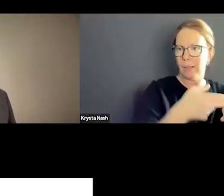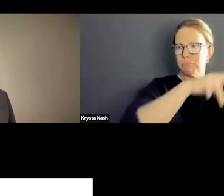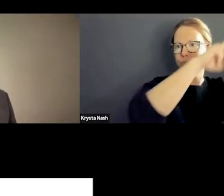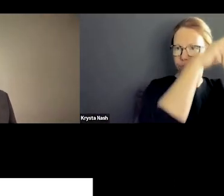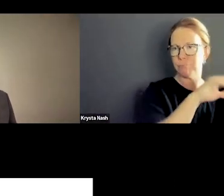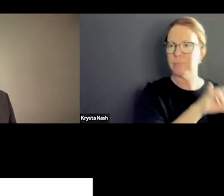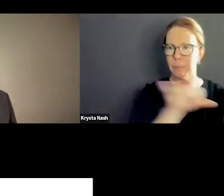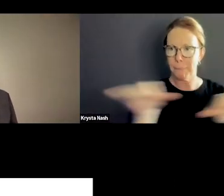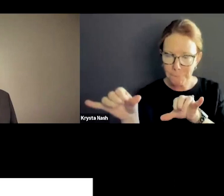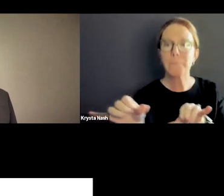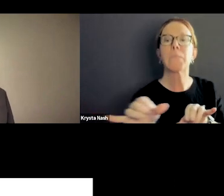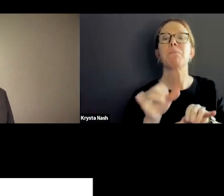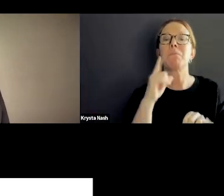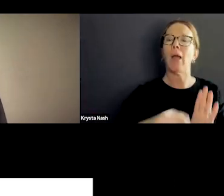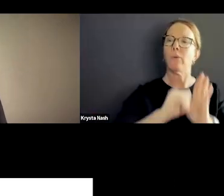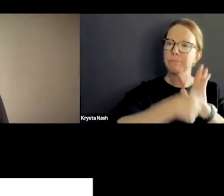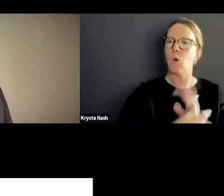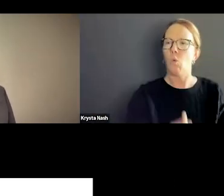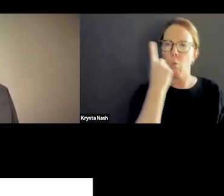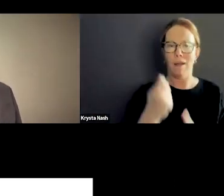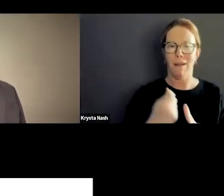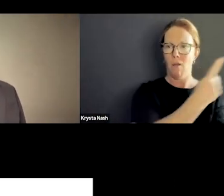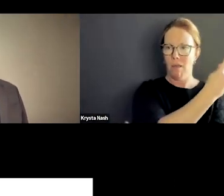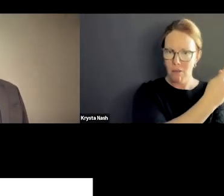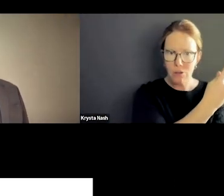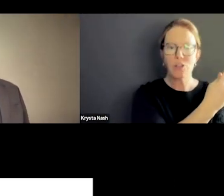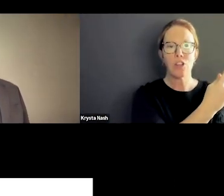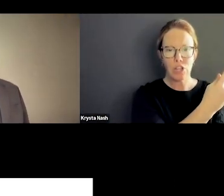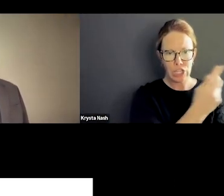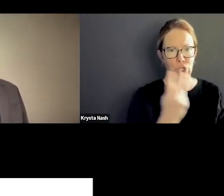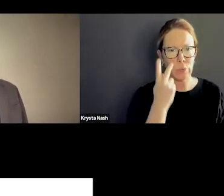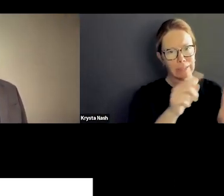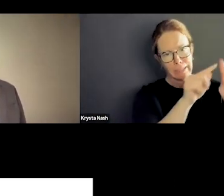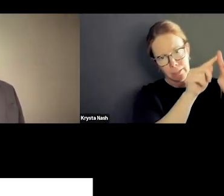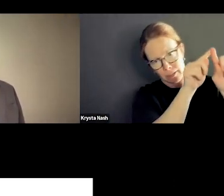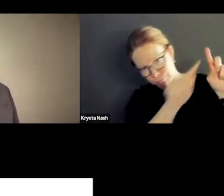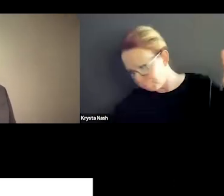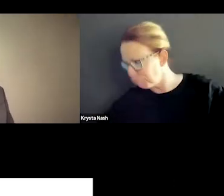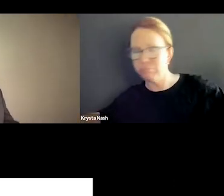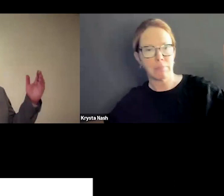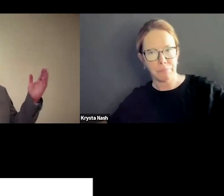I will point out that there is one outlier of this. You can probably clearly see it. It's the one that goes completely down.